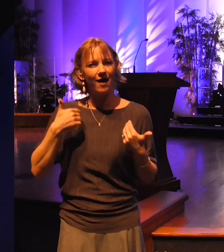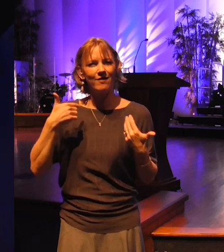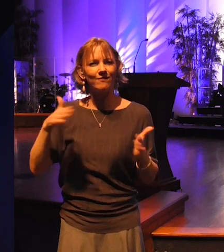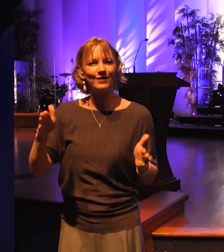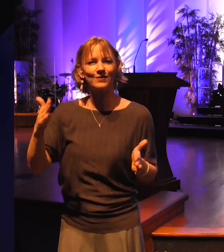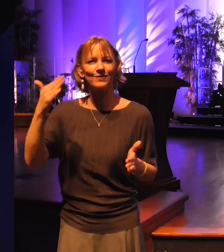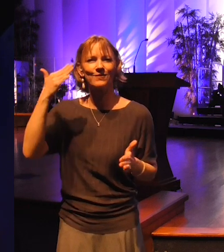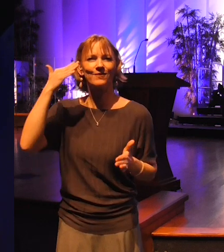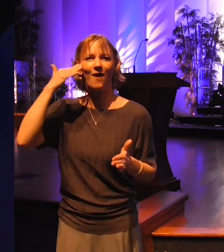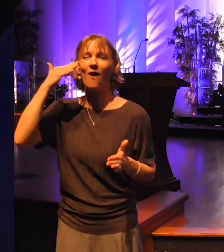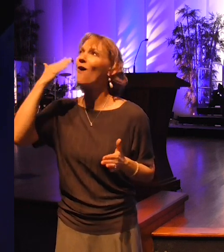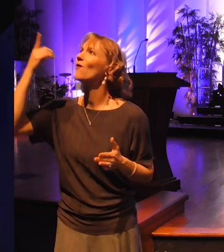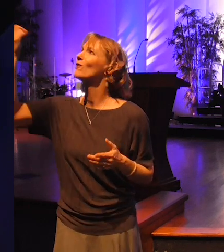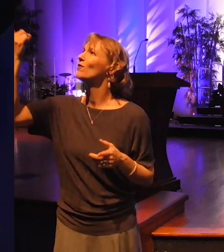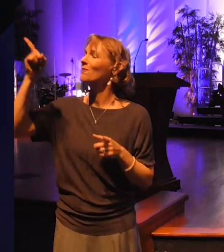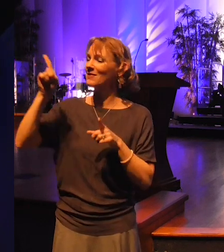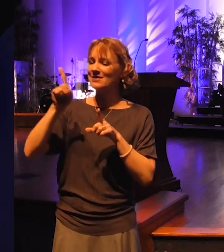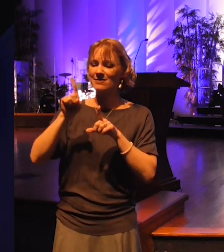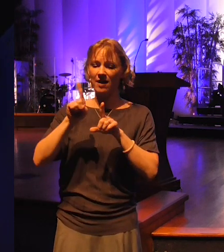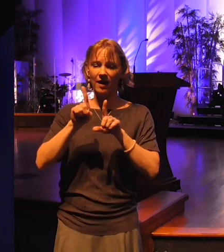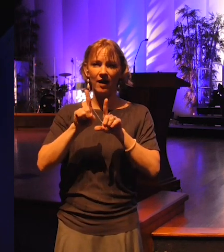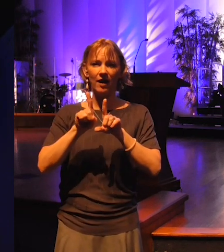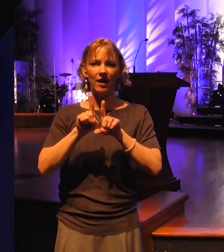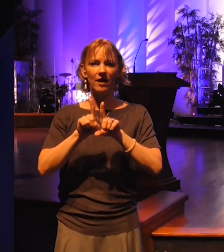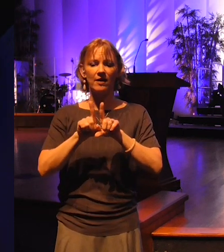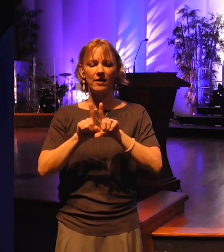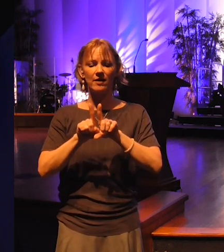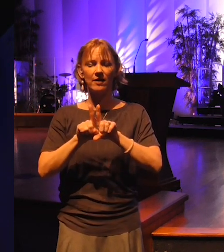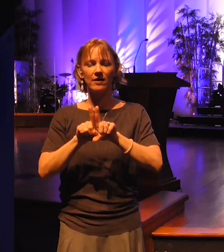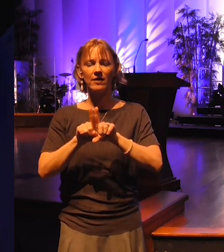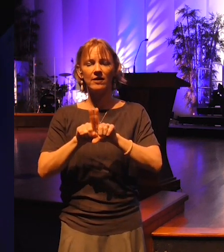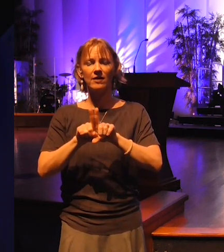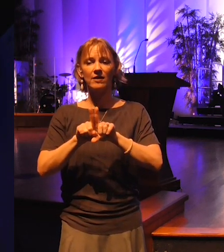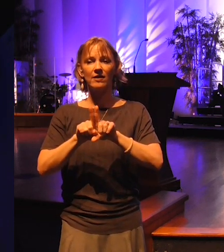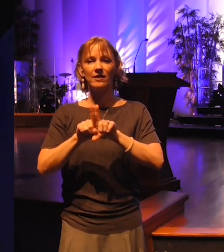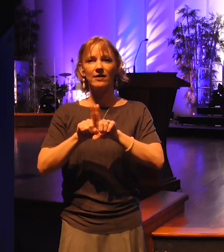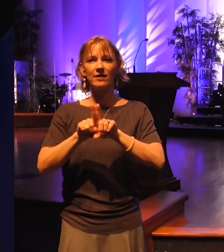me the light of who you